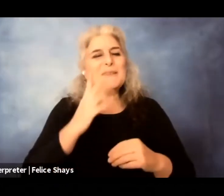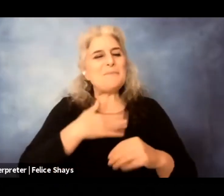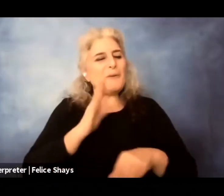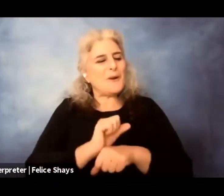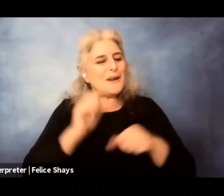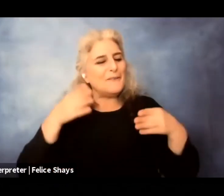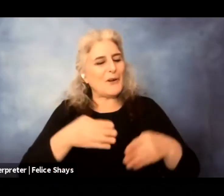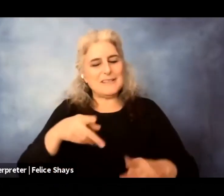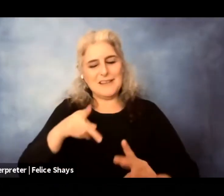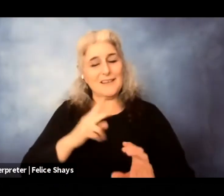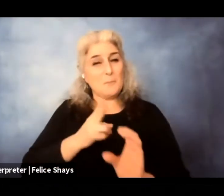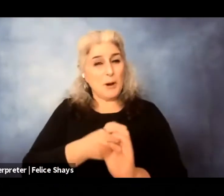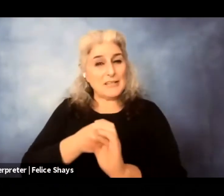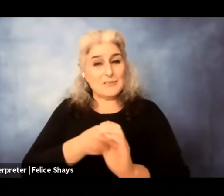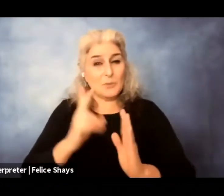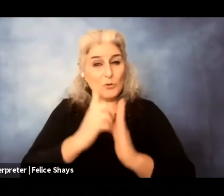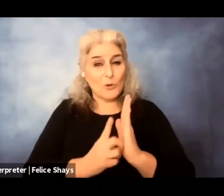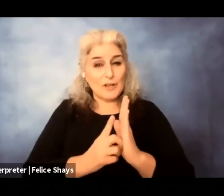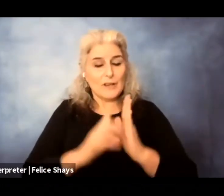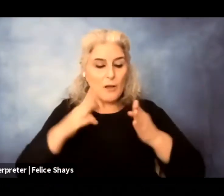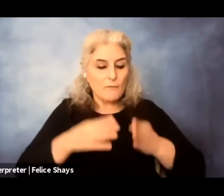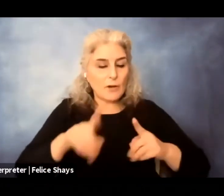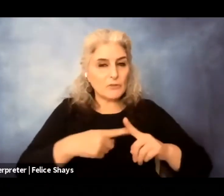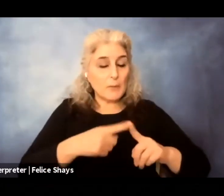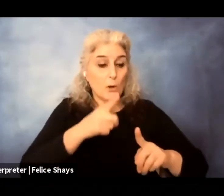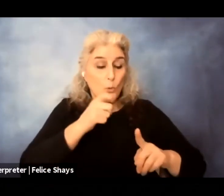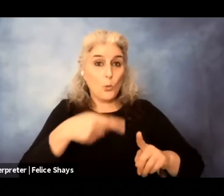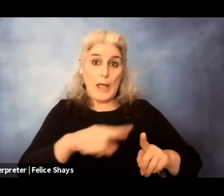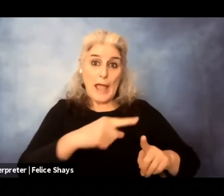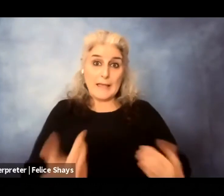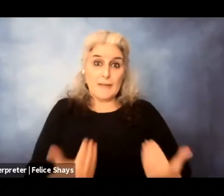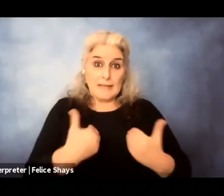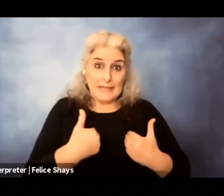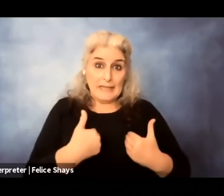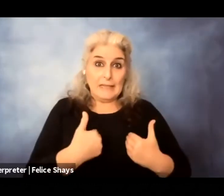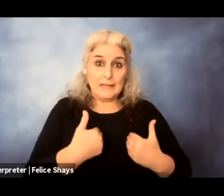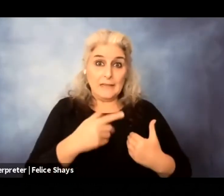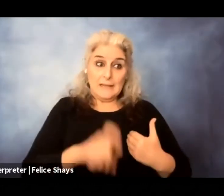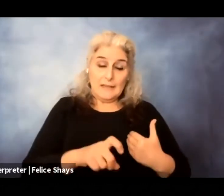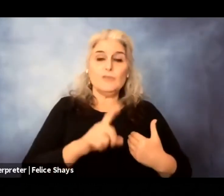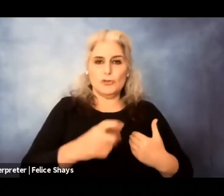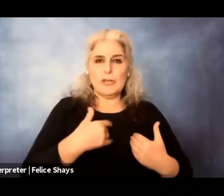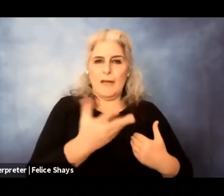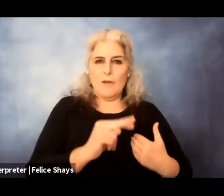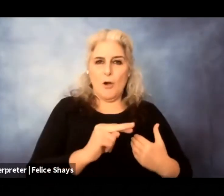people who have a need should have a voice in creation and in development